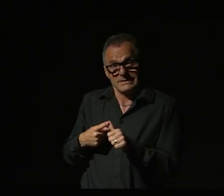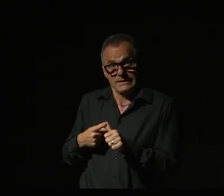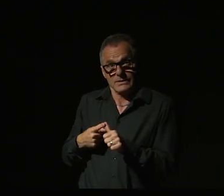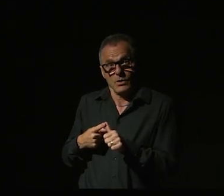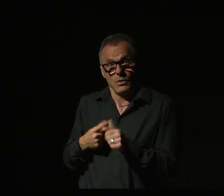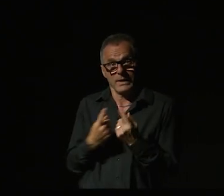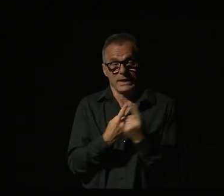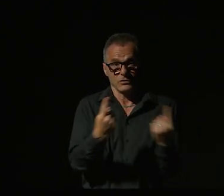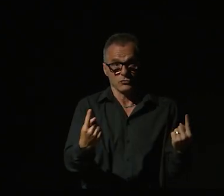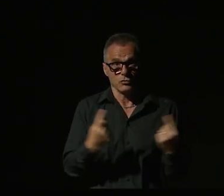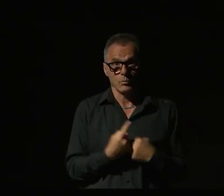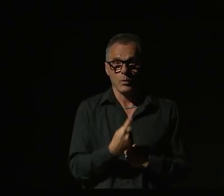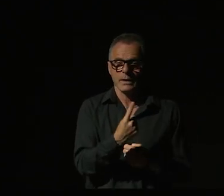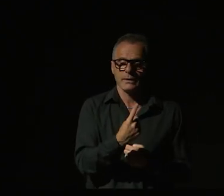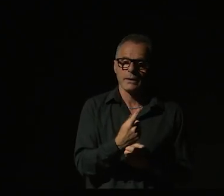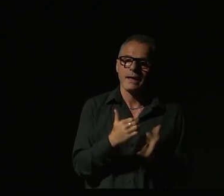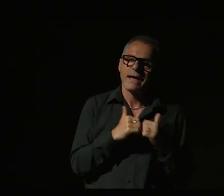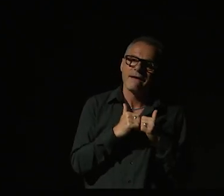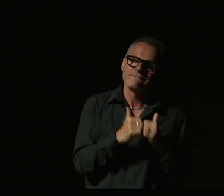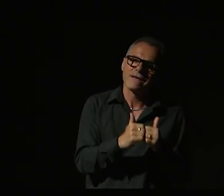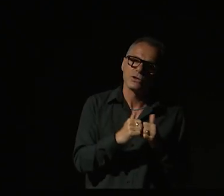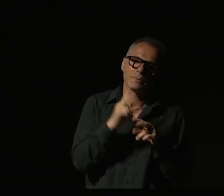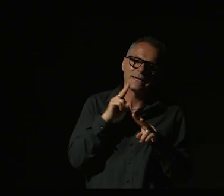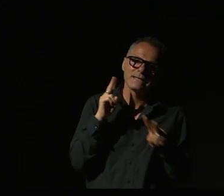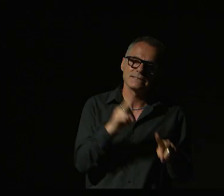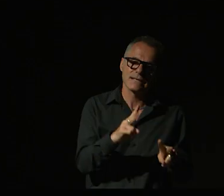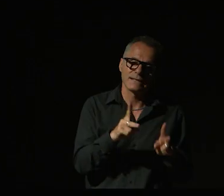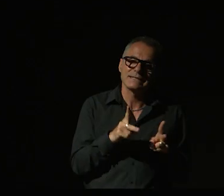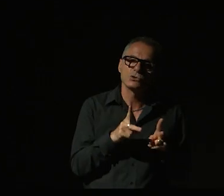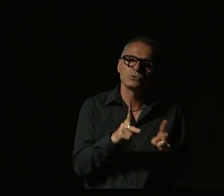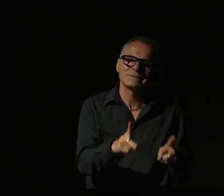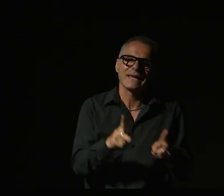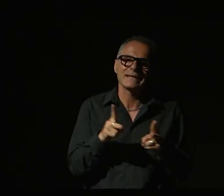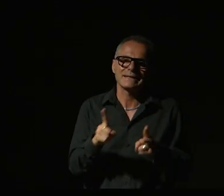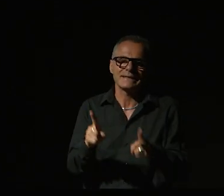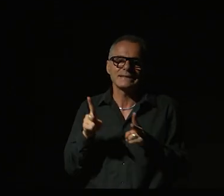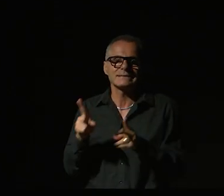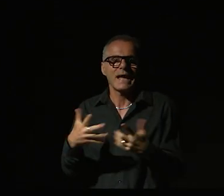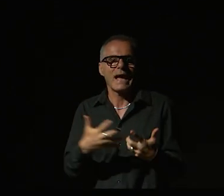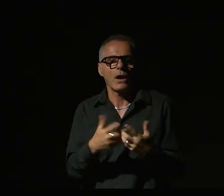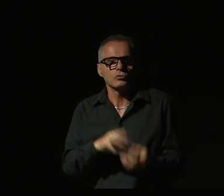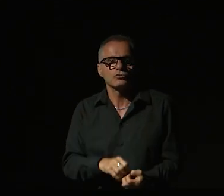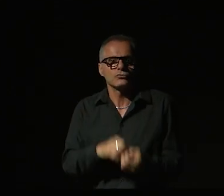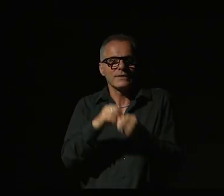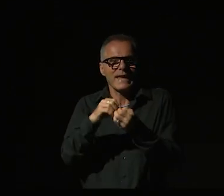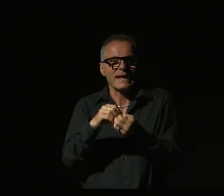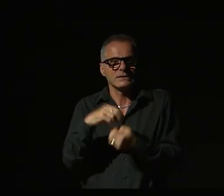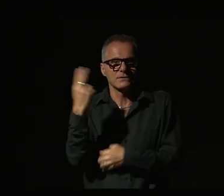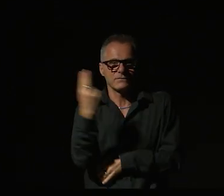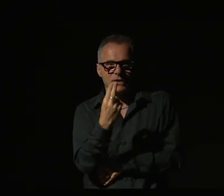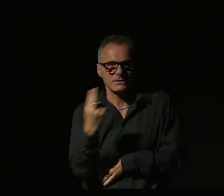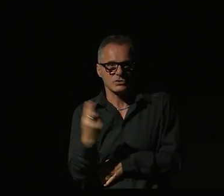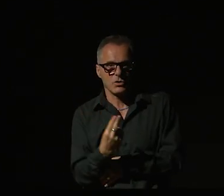provide valuable insight into both the techniques employed in the creation of the frescoes and the specific nature